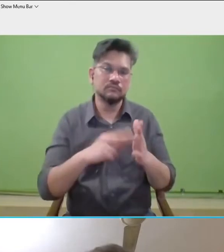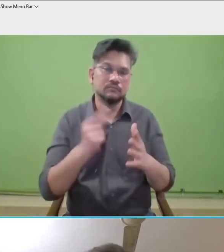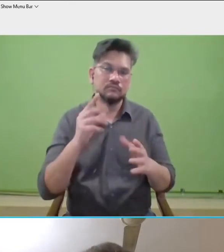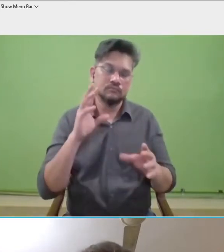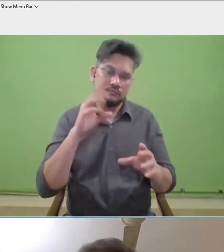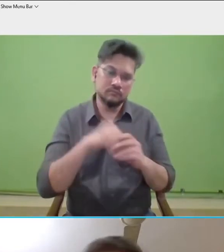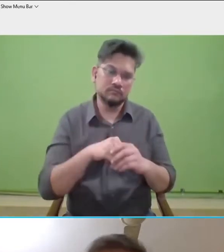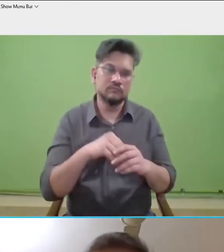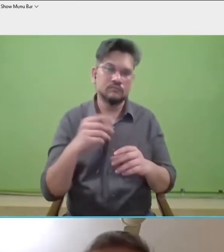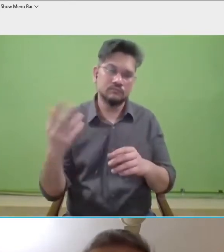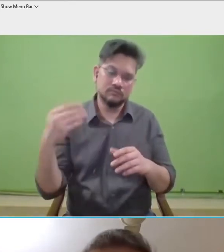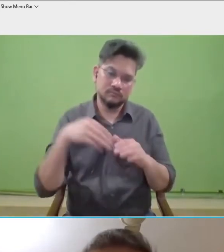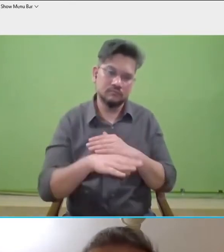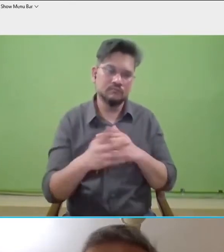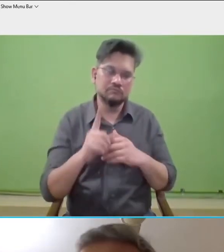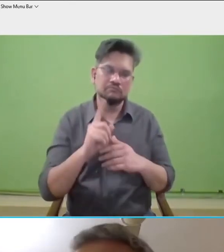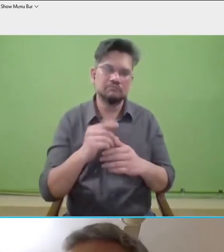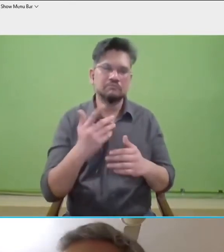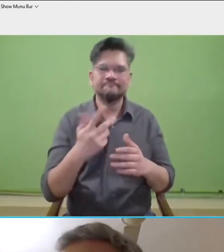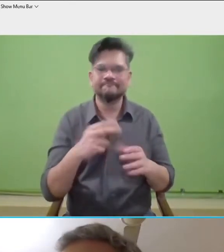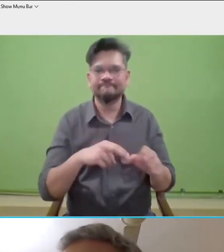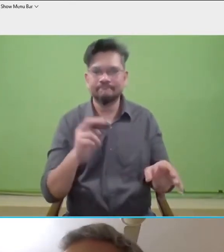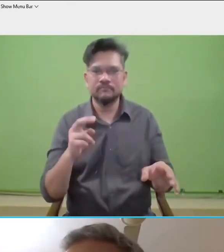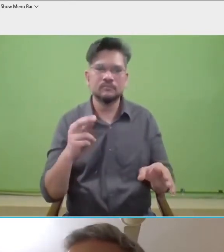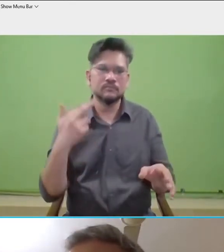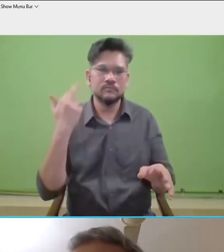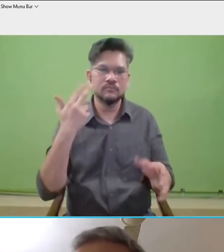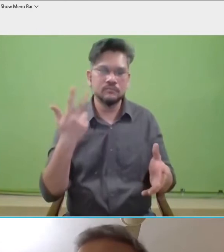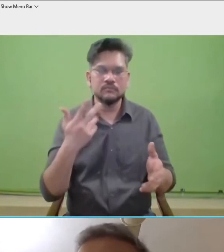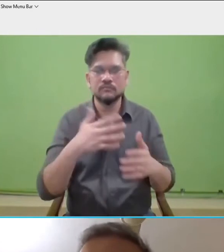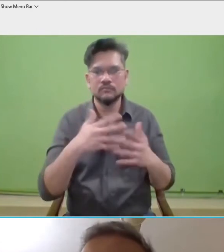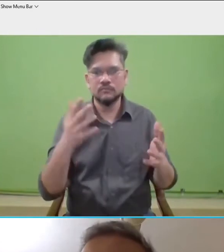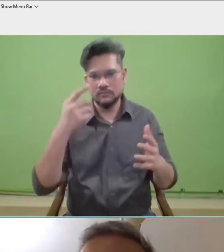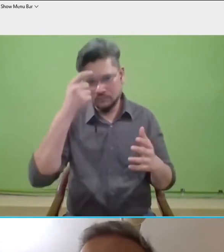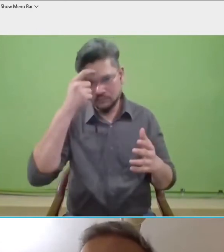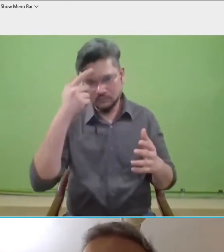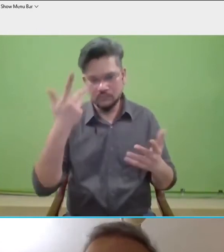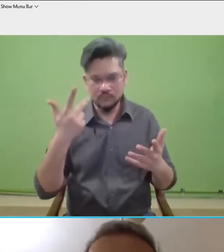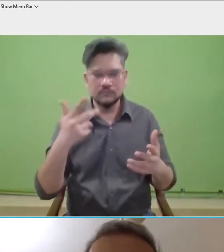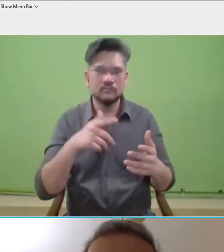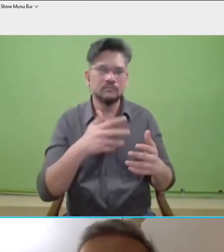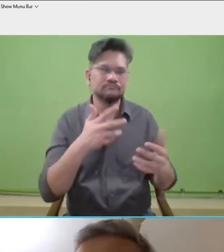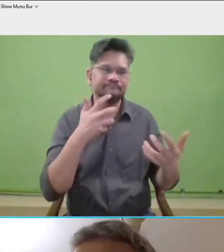and he left the program because of this whole issue that they are not sort of included there